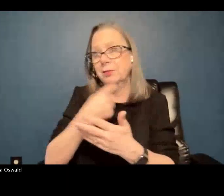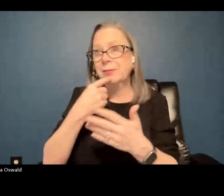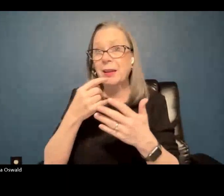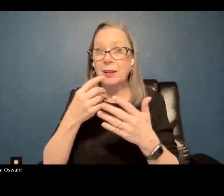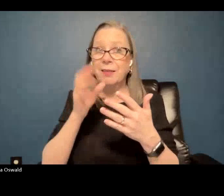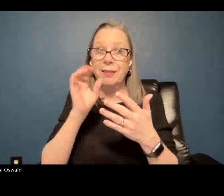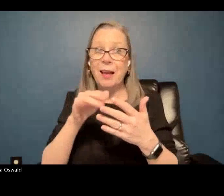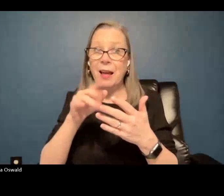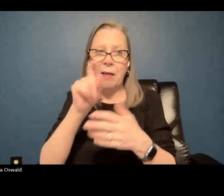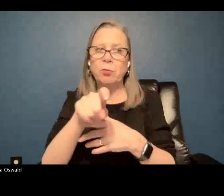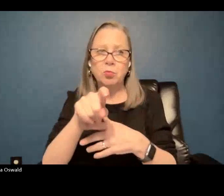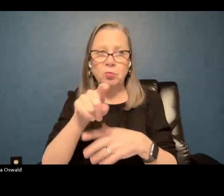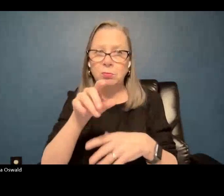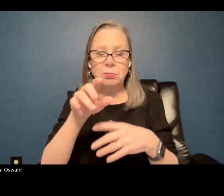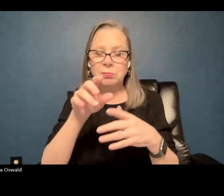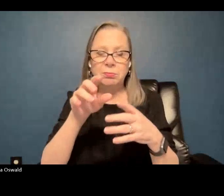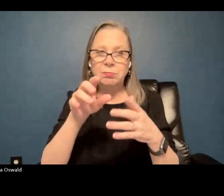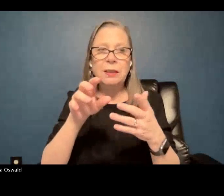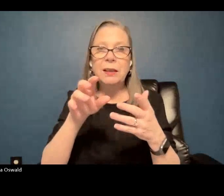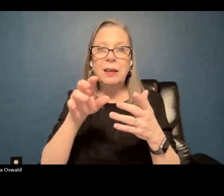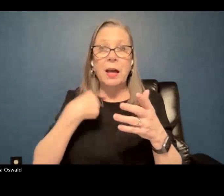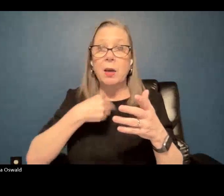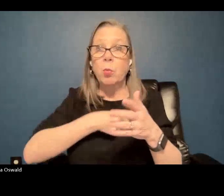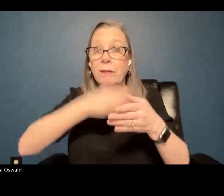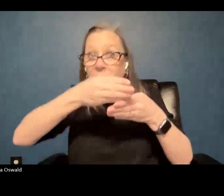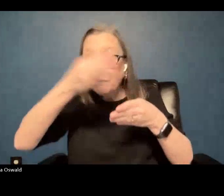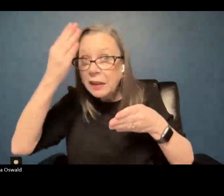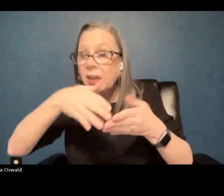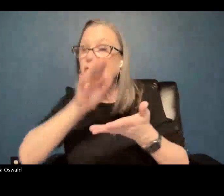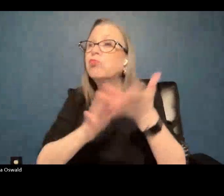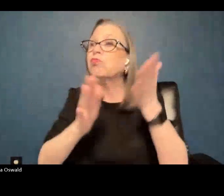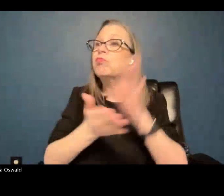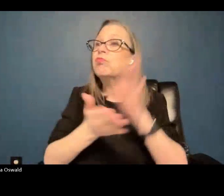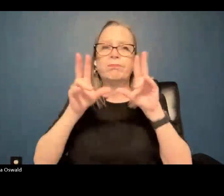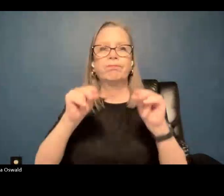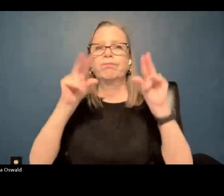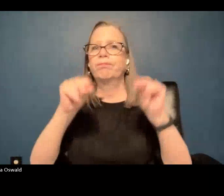And also, as Raquel said, we're not, we're not finished. This work still continues. We're two years into it.